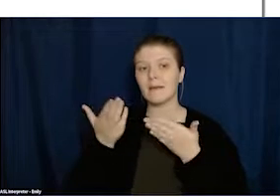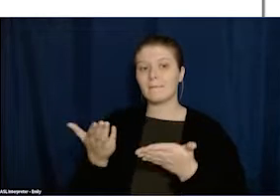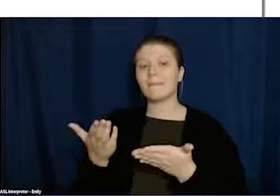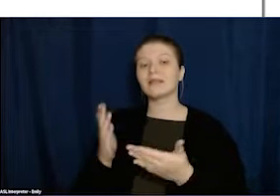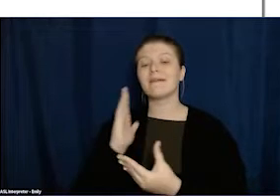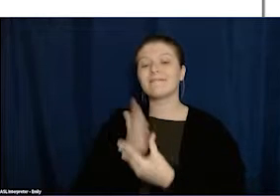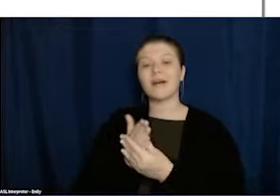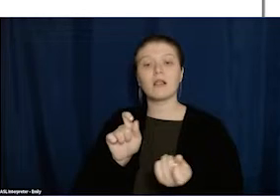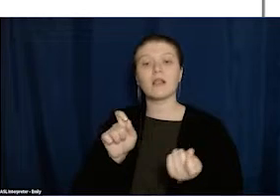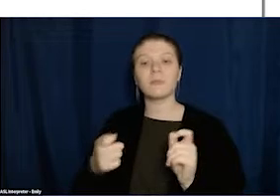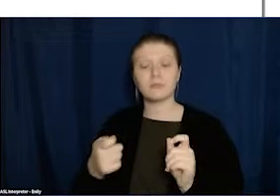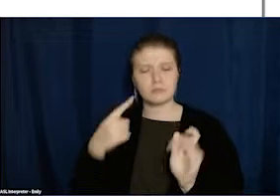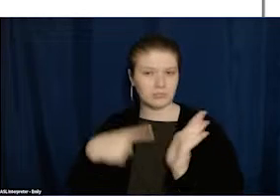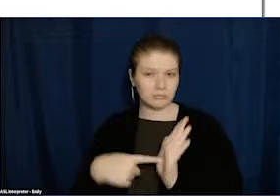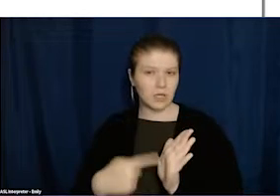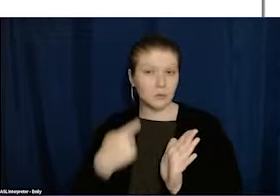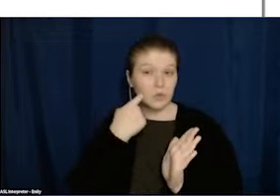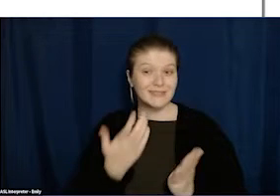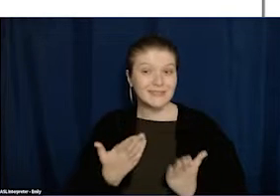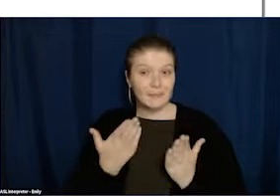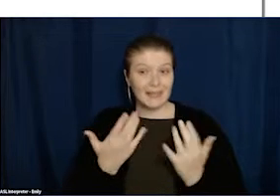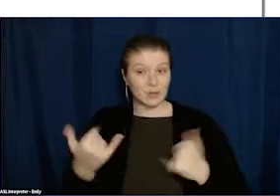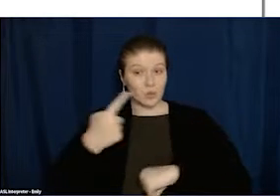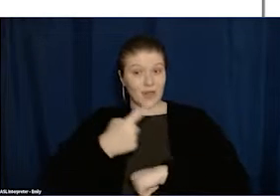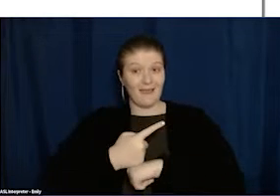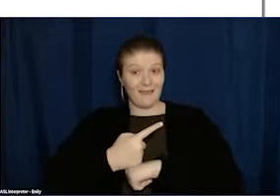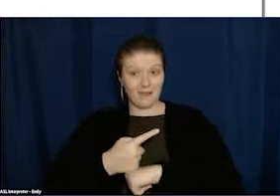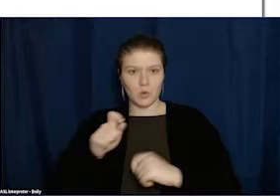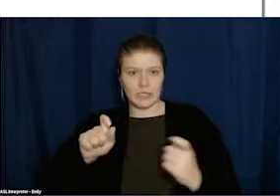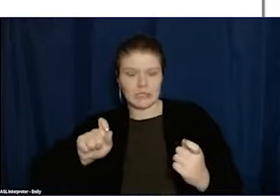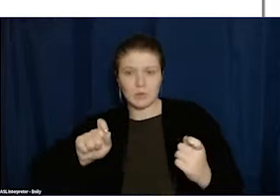and you may need to do a proposal file update, or perhaps you need to do a budget revision,